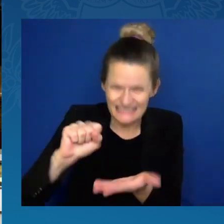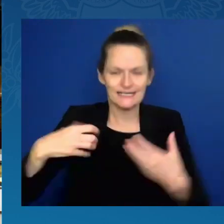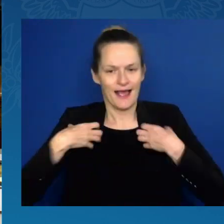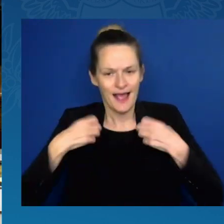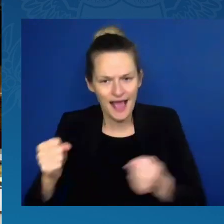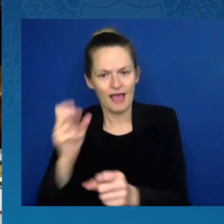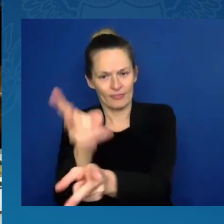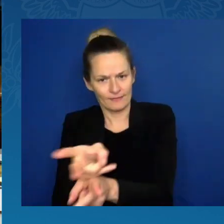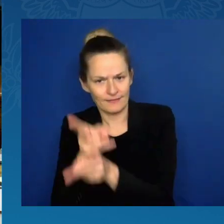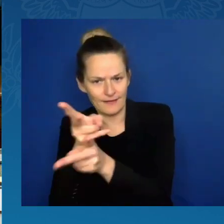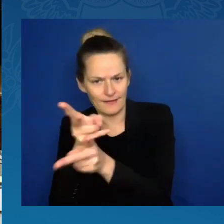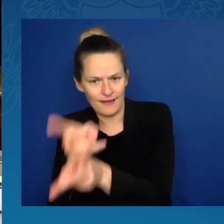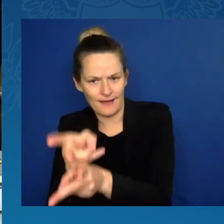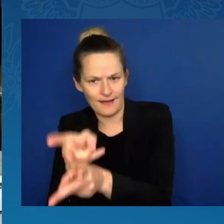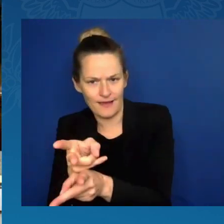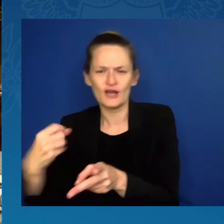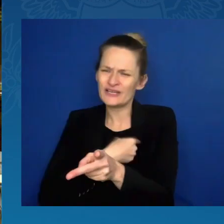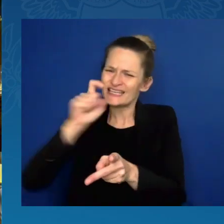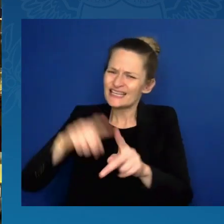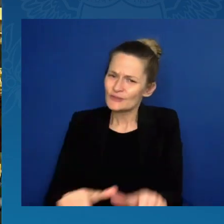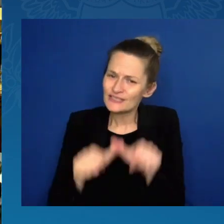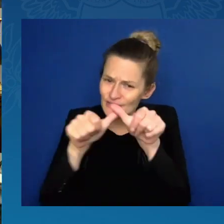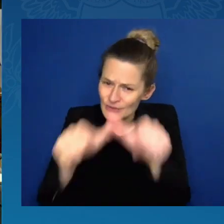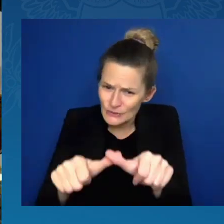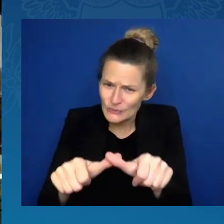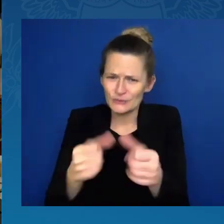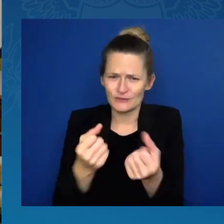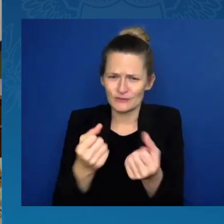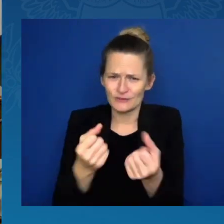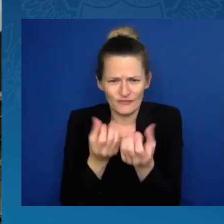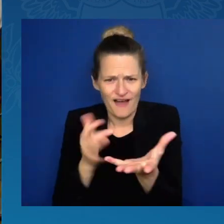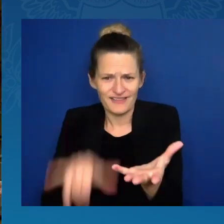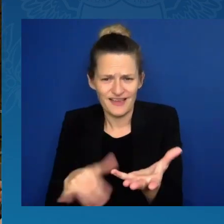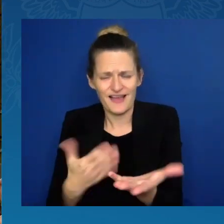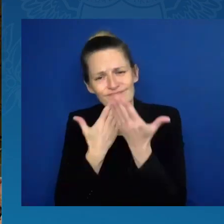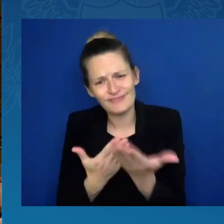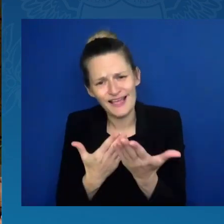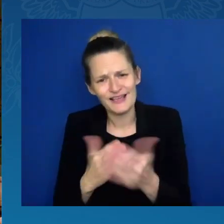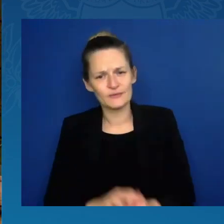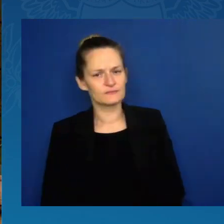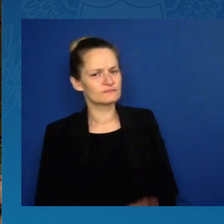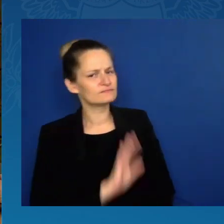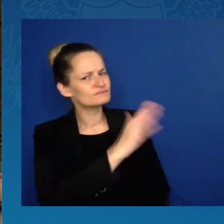Julie Rodriguez: Thank you so much, Representative Romero. Next, we'll go to Texas and Representative Hinojosa,